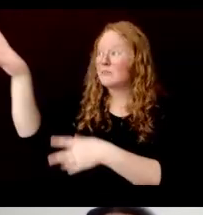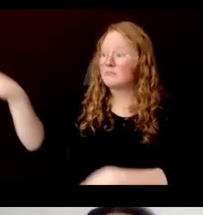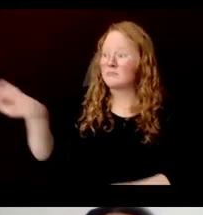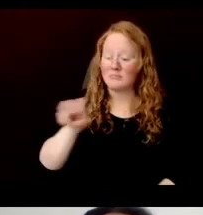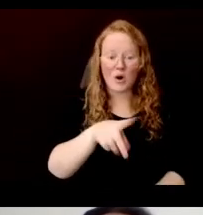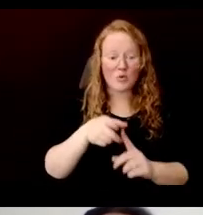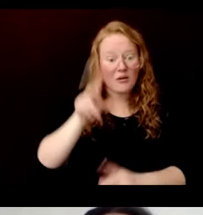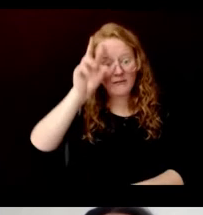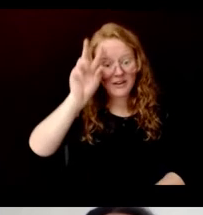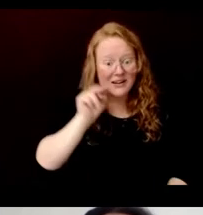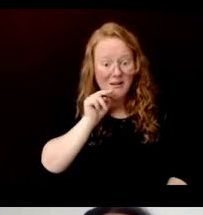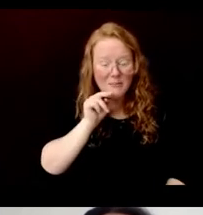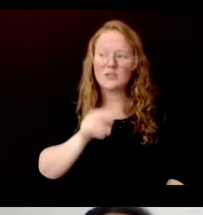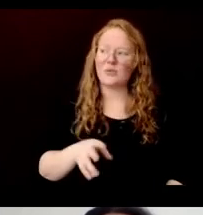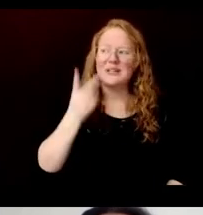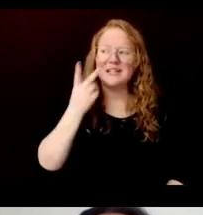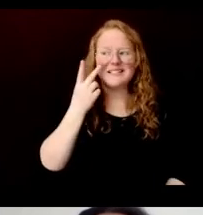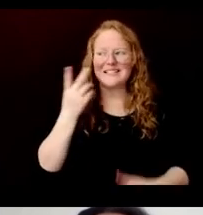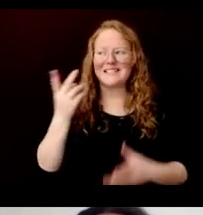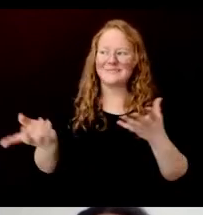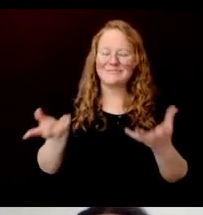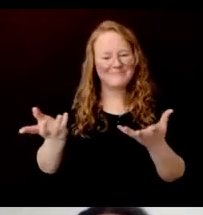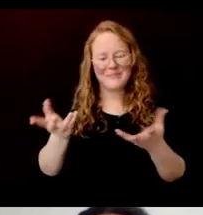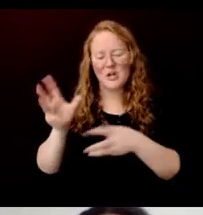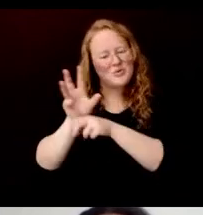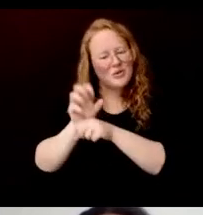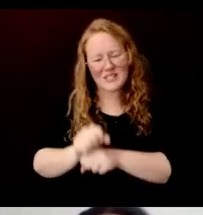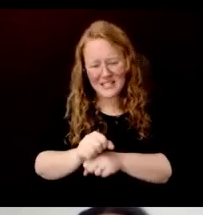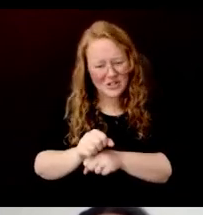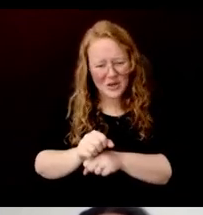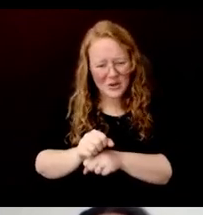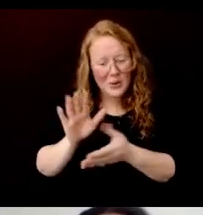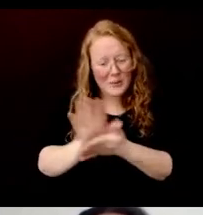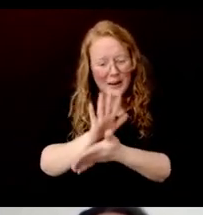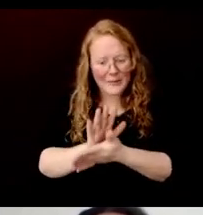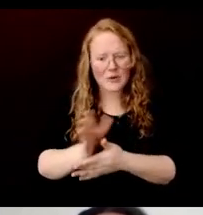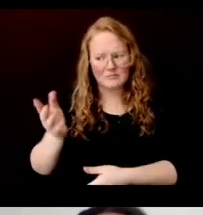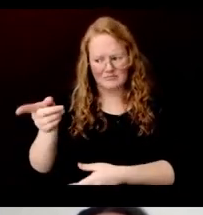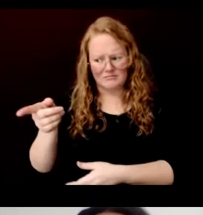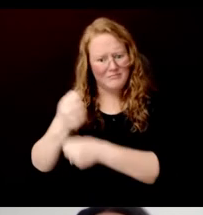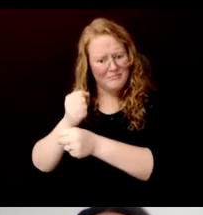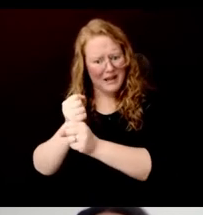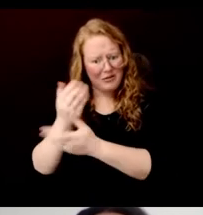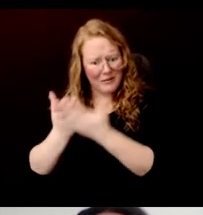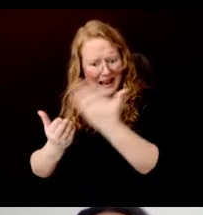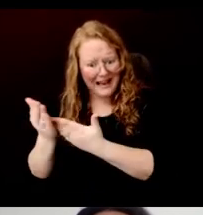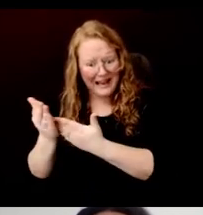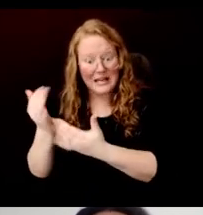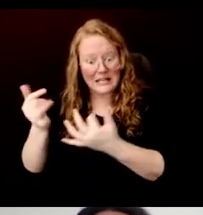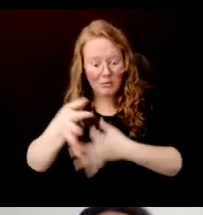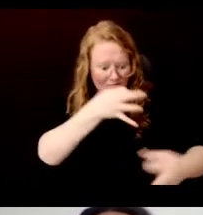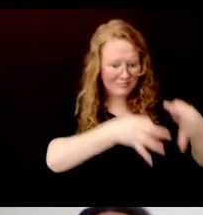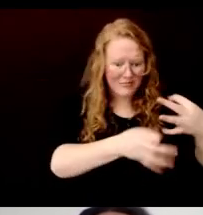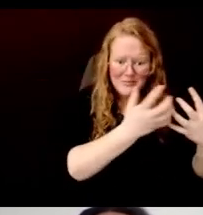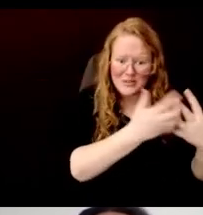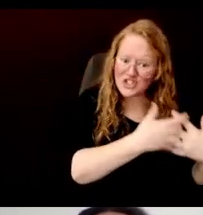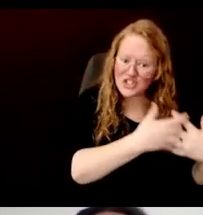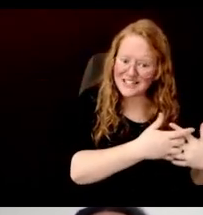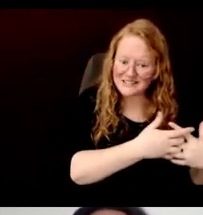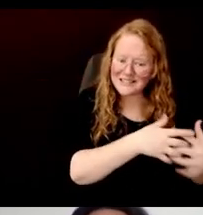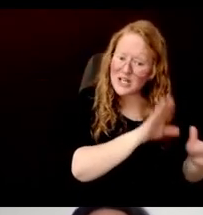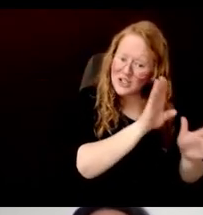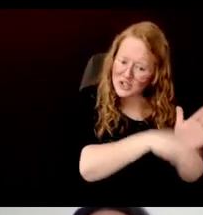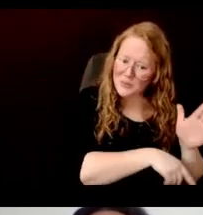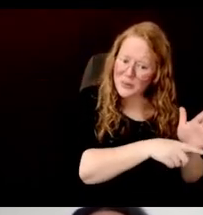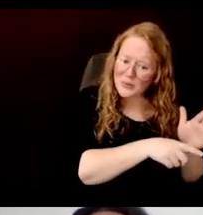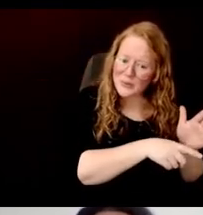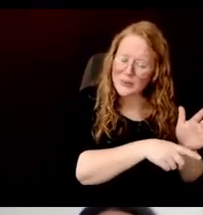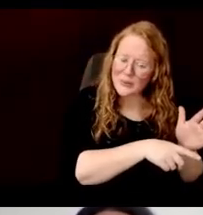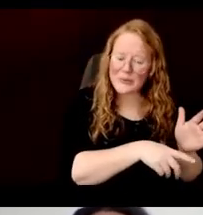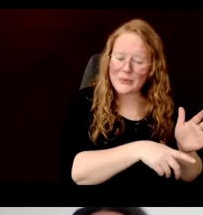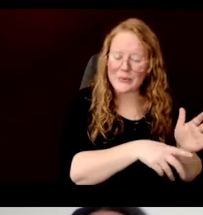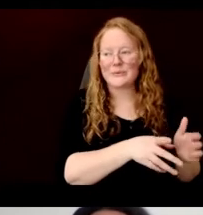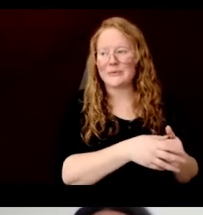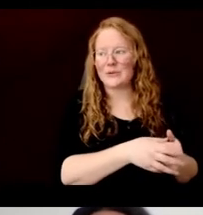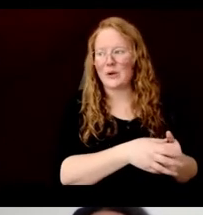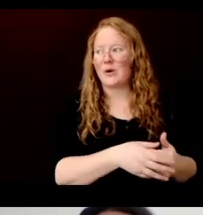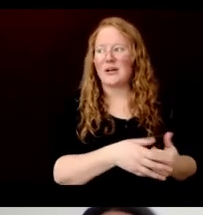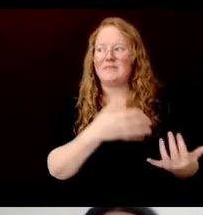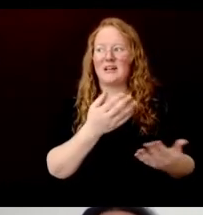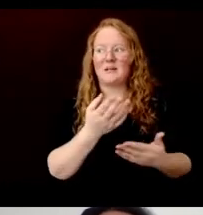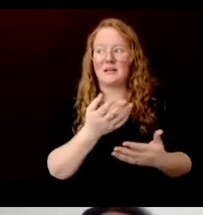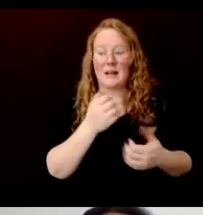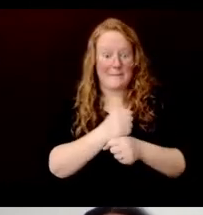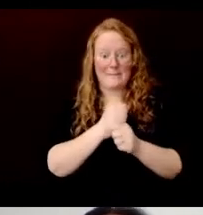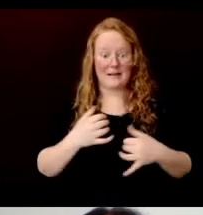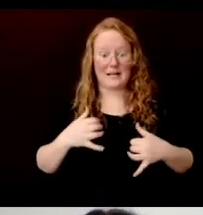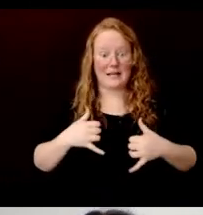So we see this displacement of traditional votive paper that was made by hand by machine-made paper that was printed to form icons of wealth like tuxedos, houses, and cars.